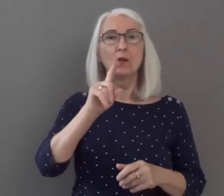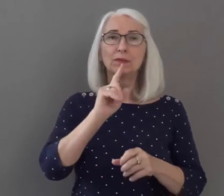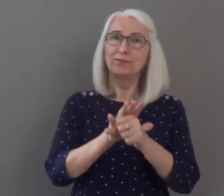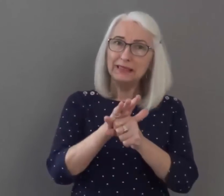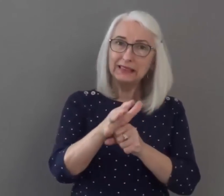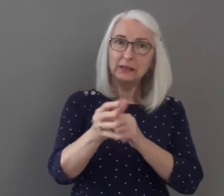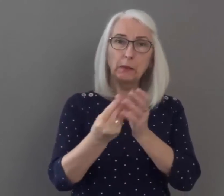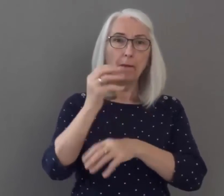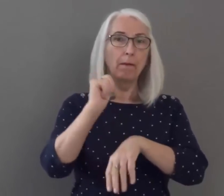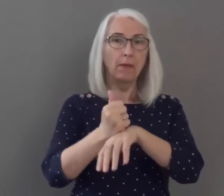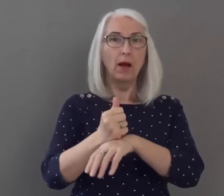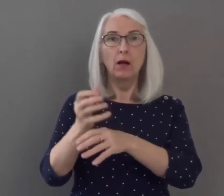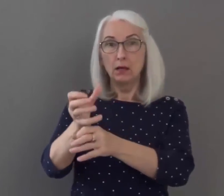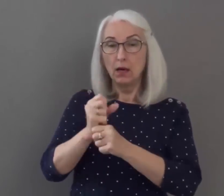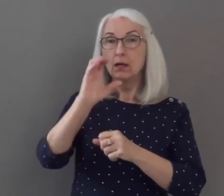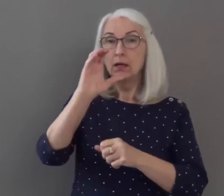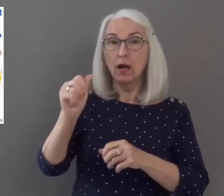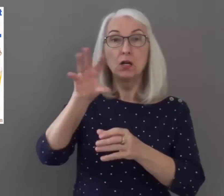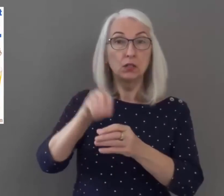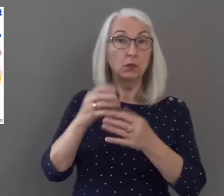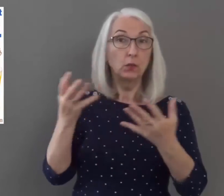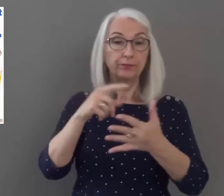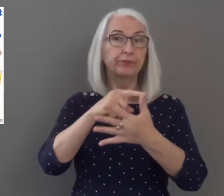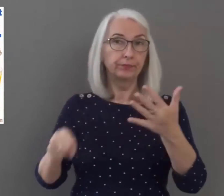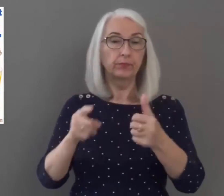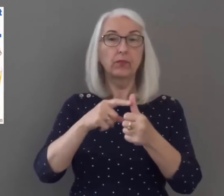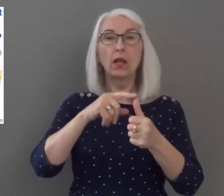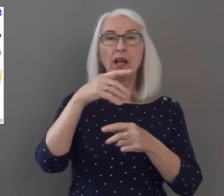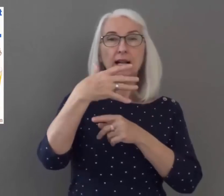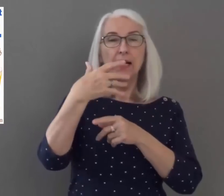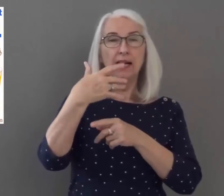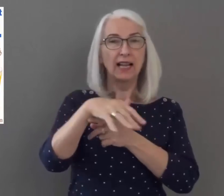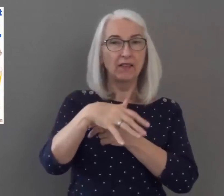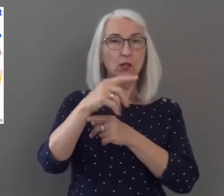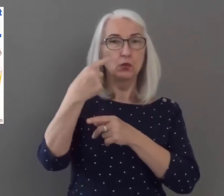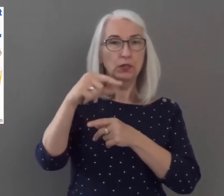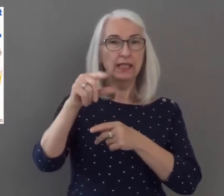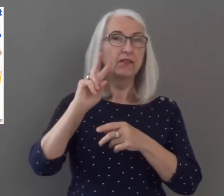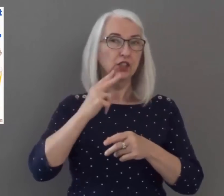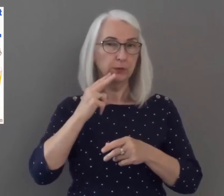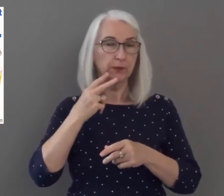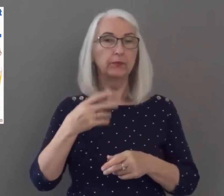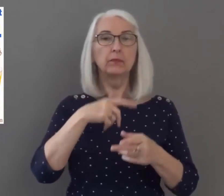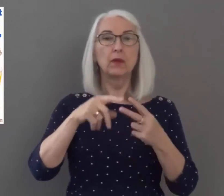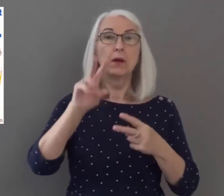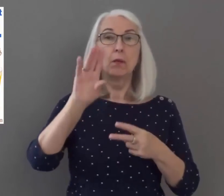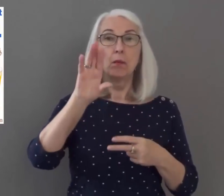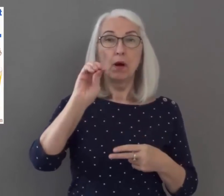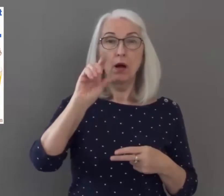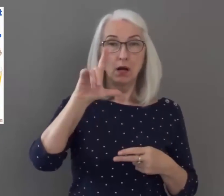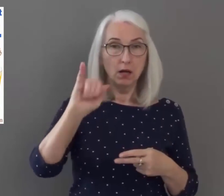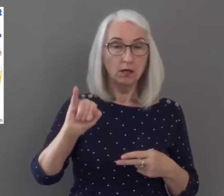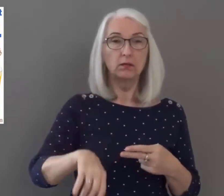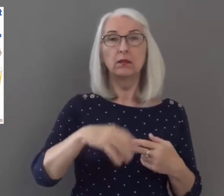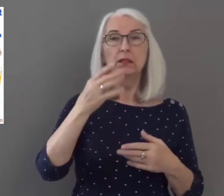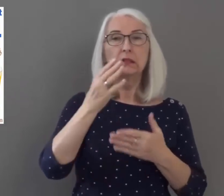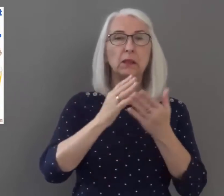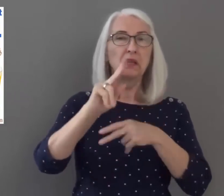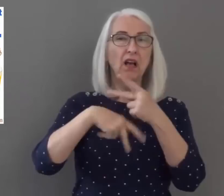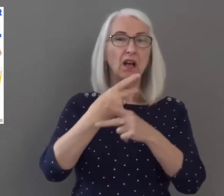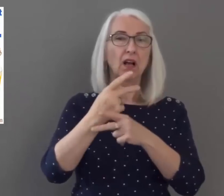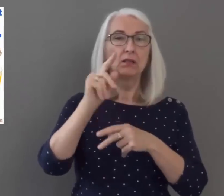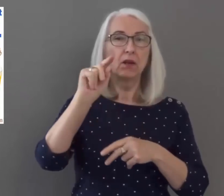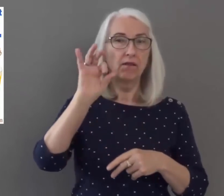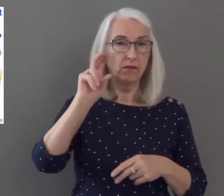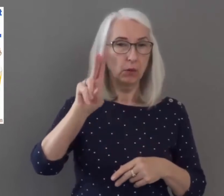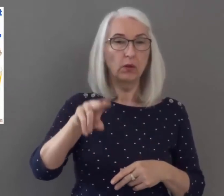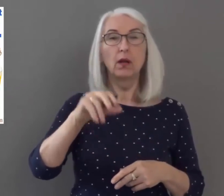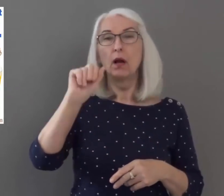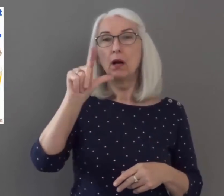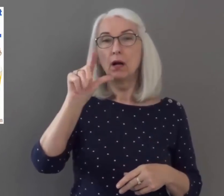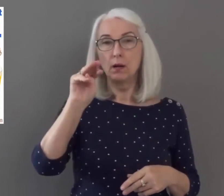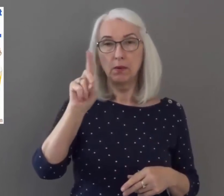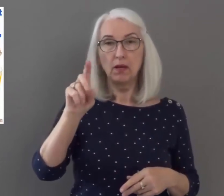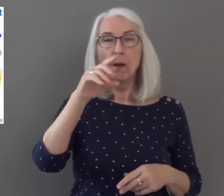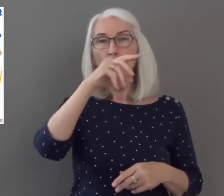There are many plant-based sources of calcium including certain leafy green vegetables, broccoli, some types of tofu, almonds,